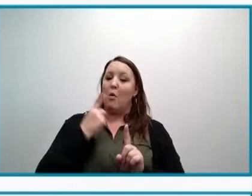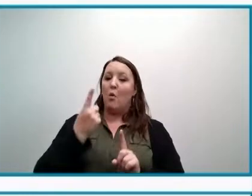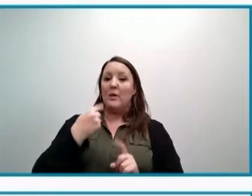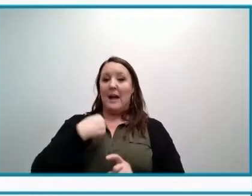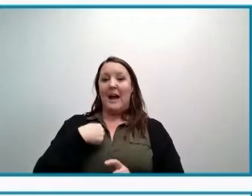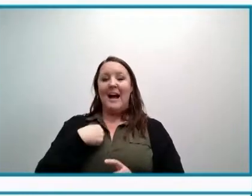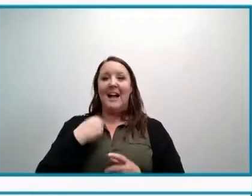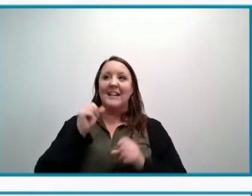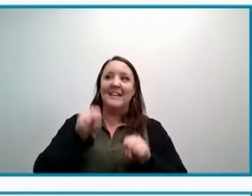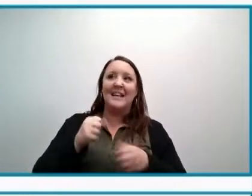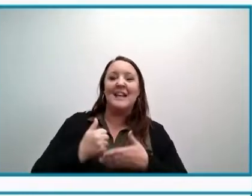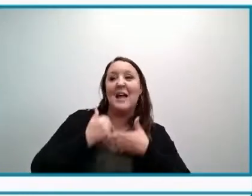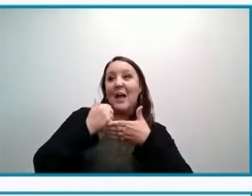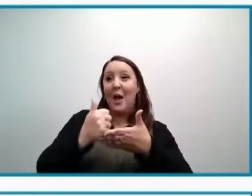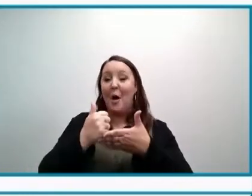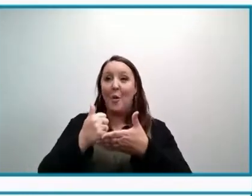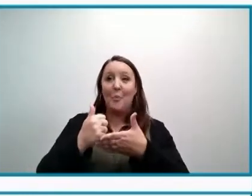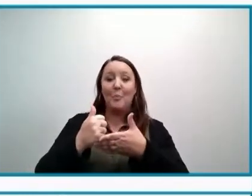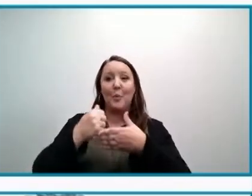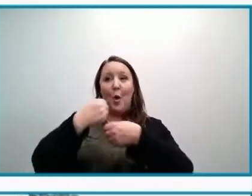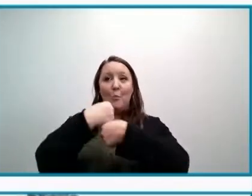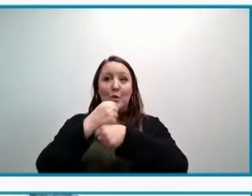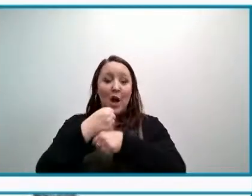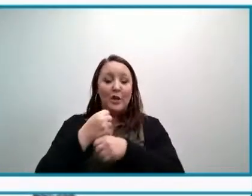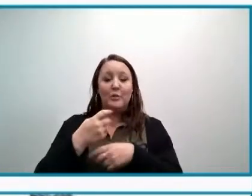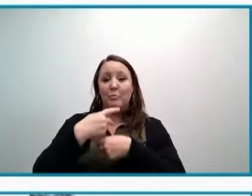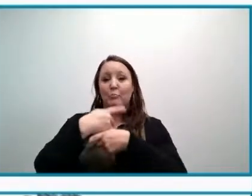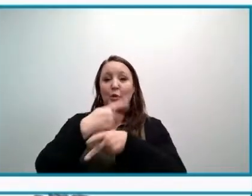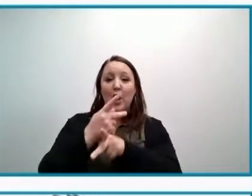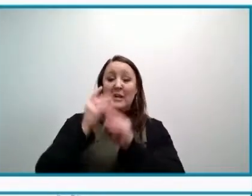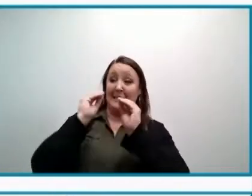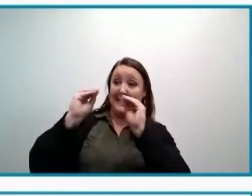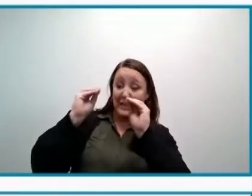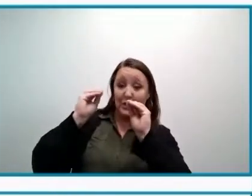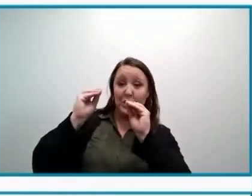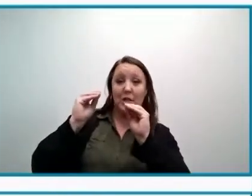like on a production wise or teaching, uh, wise, but then I'm also,